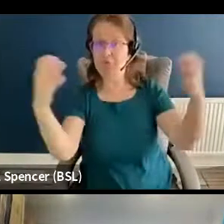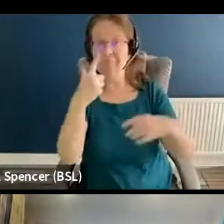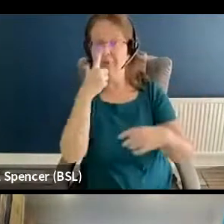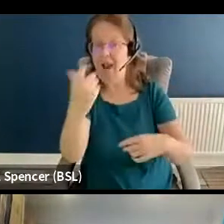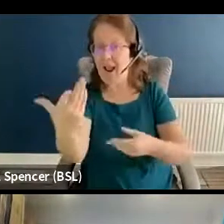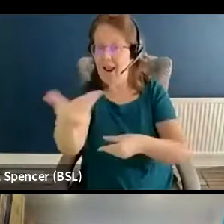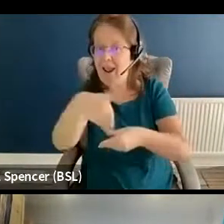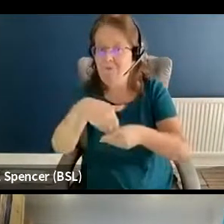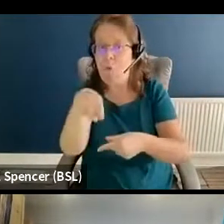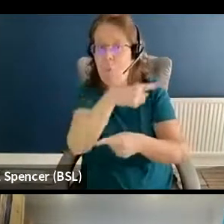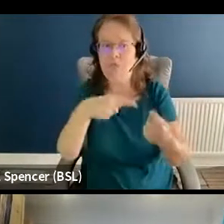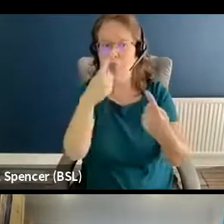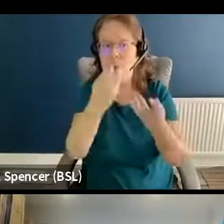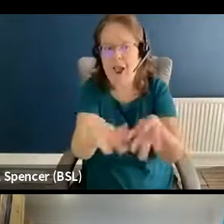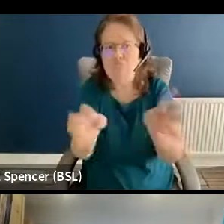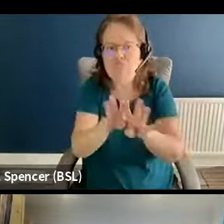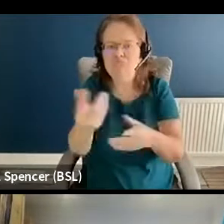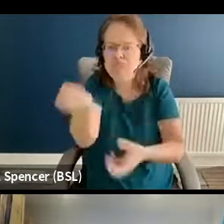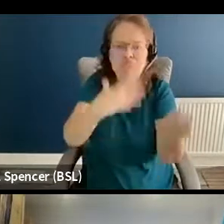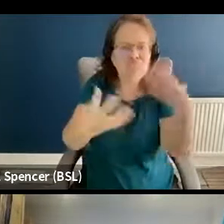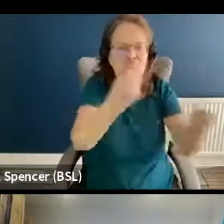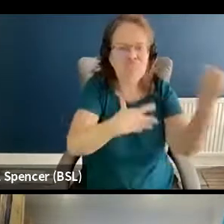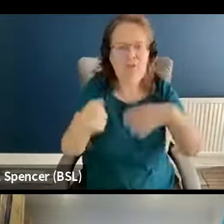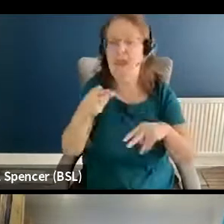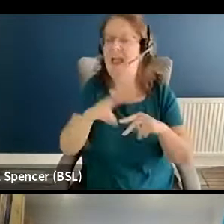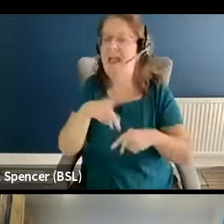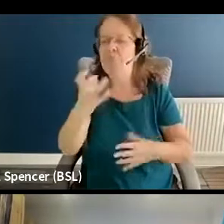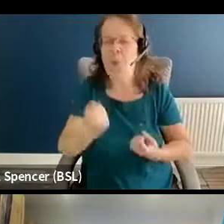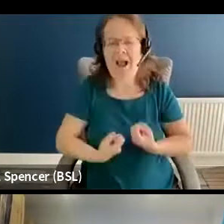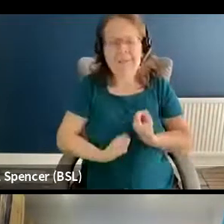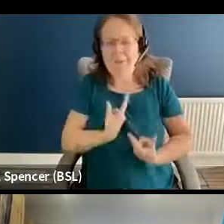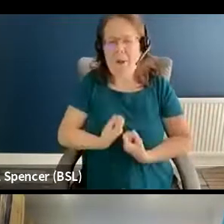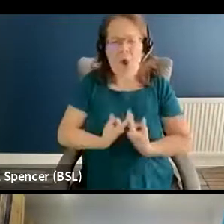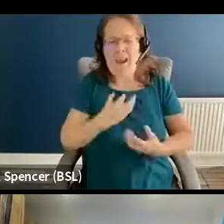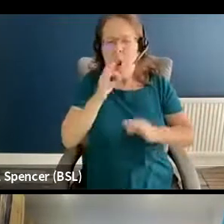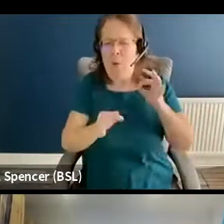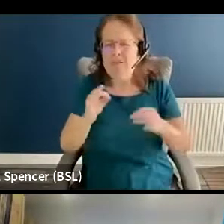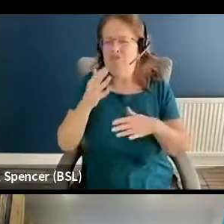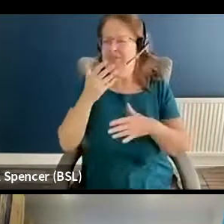roundtable as much as possible. So if you've got a burning question about accessibility, perhaps